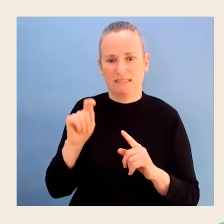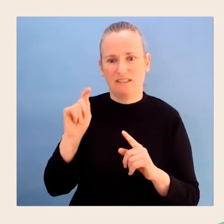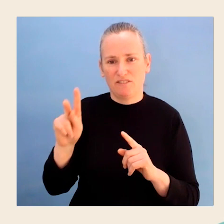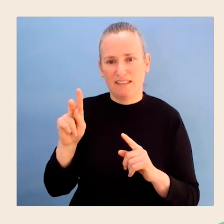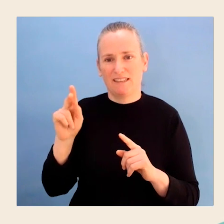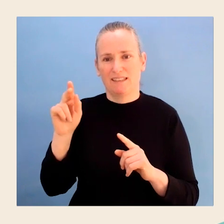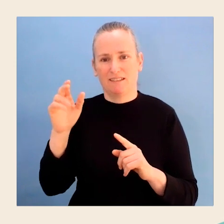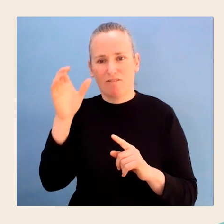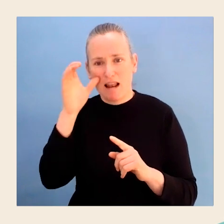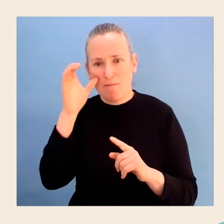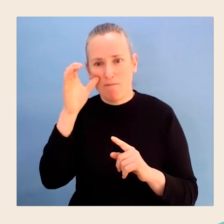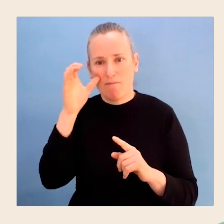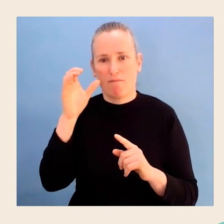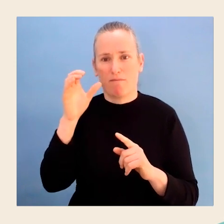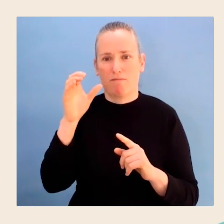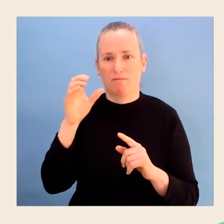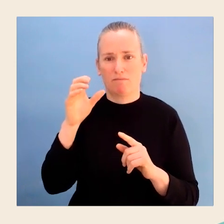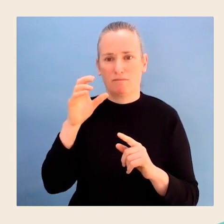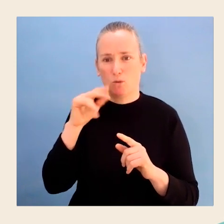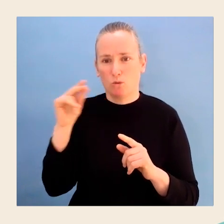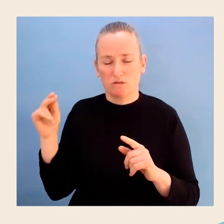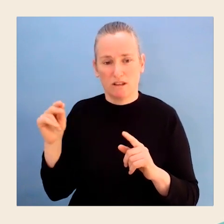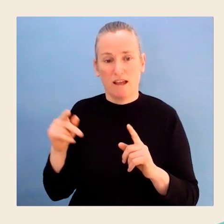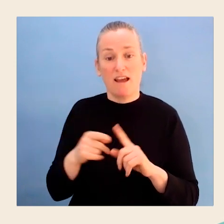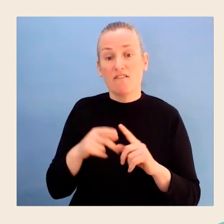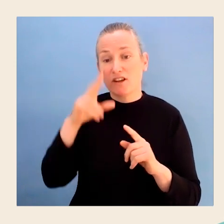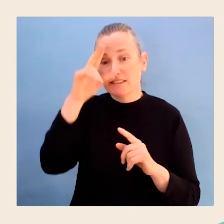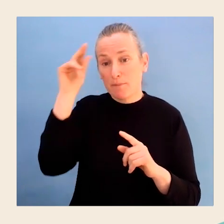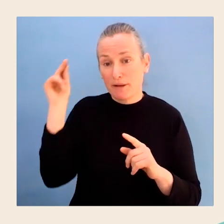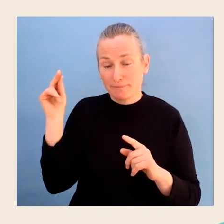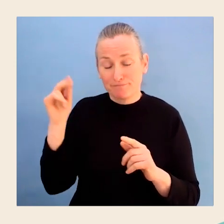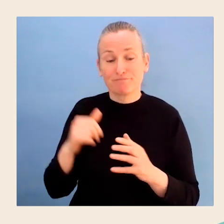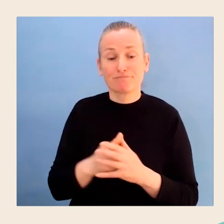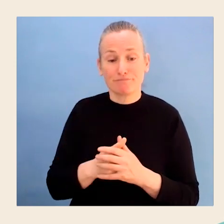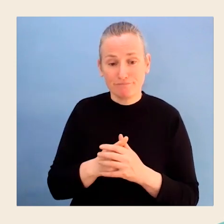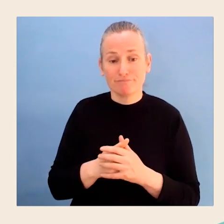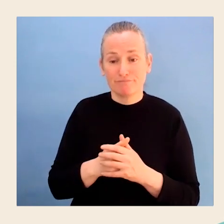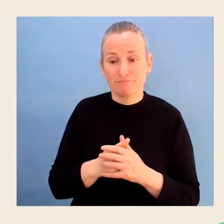the same very superficial, stereotypical roles.